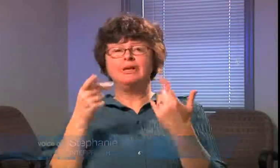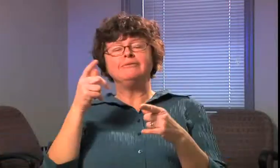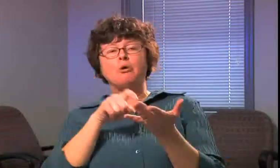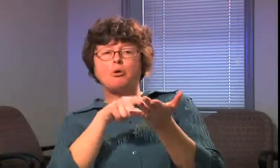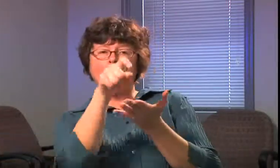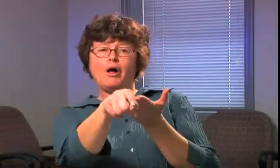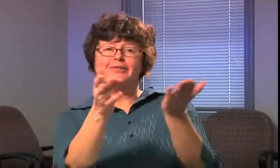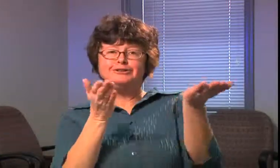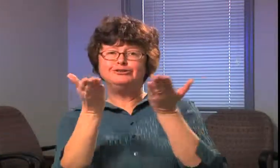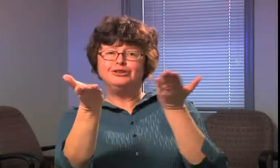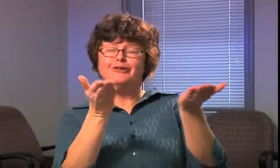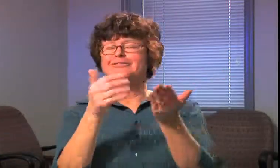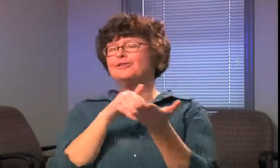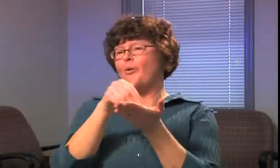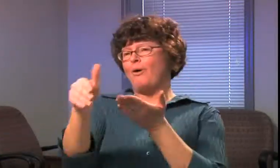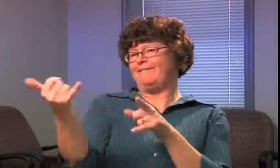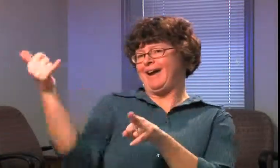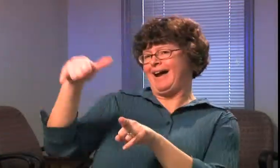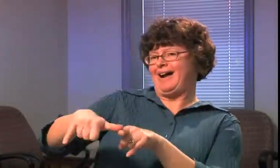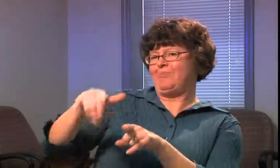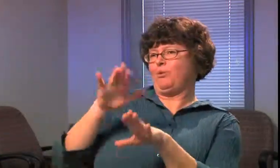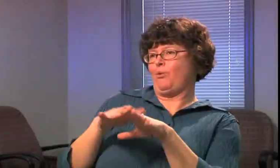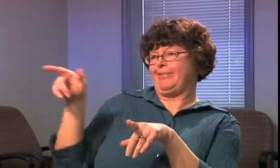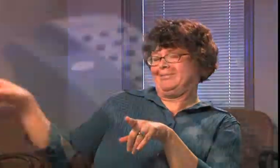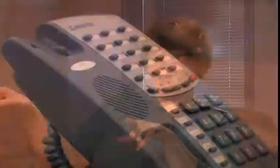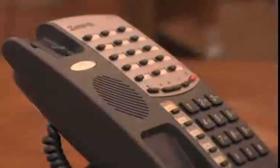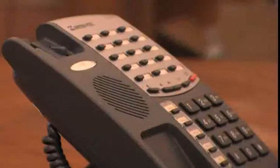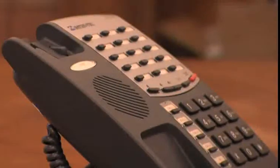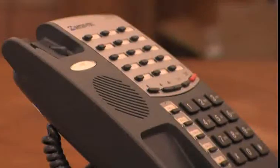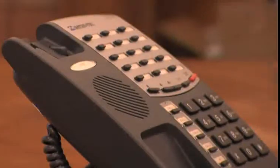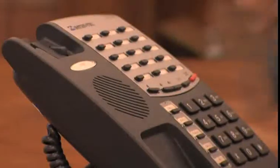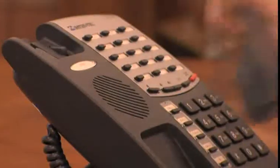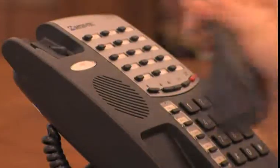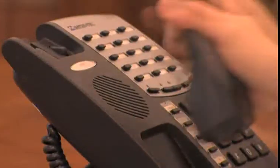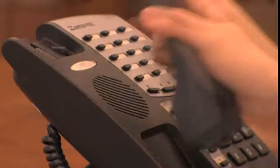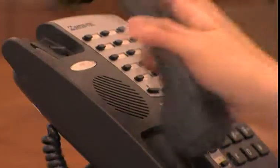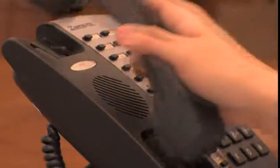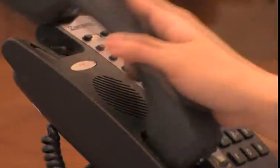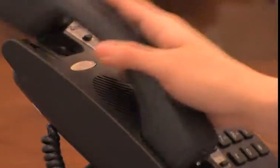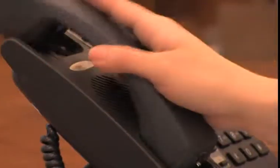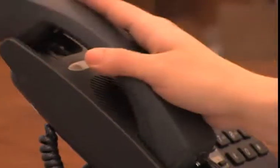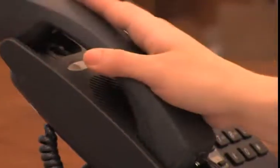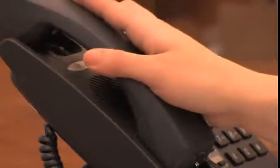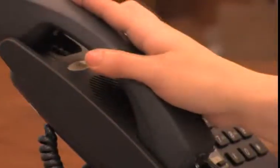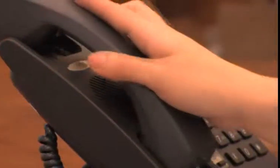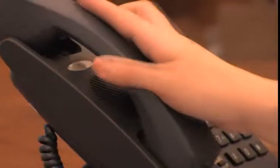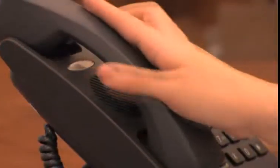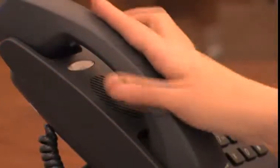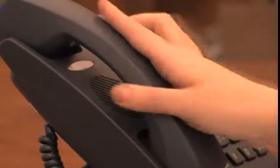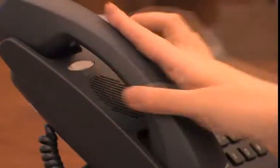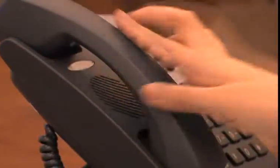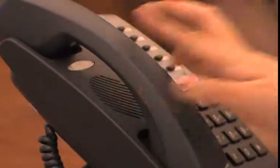THEY MIGHT BE MEETING A DEAF PERSON FOR THE FIRST TIME. SOMETIMES DEAF CALLERS ARE ACTUALLY HUNG UP ON